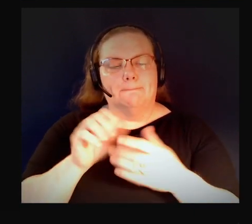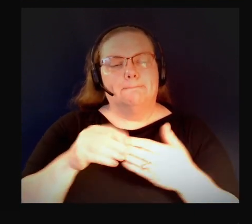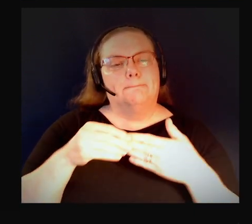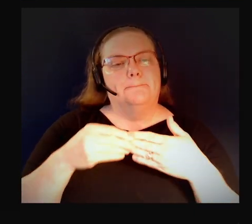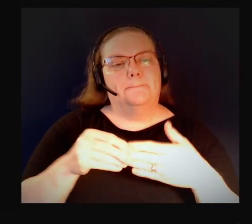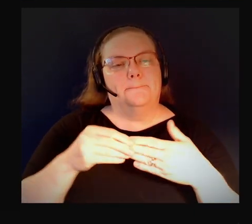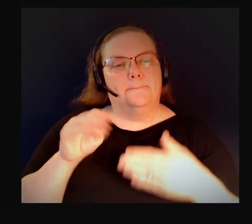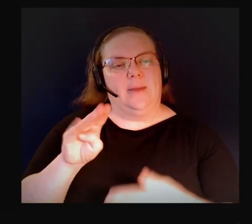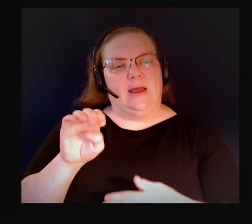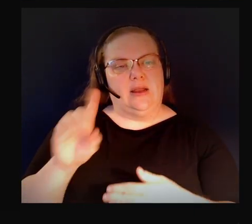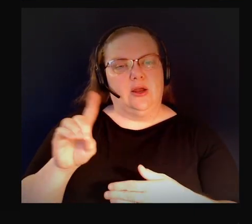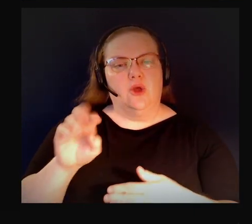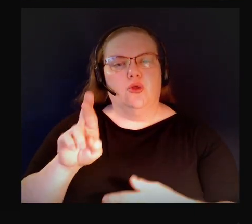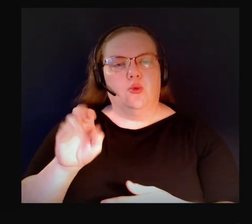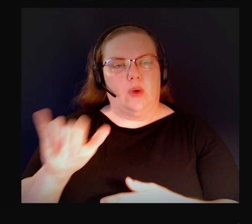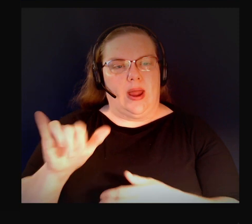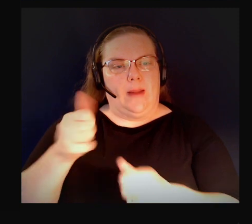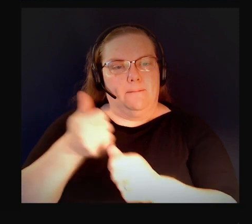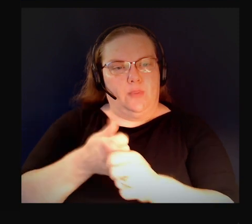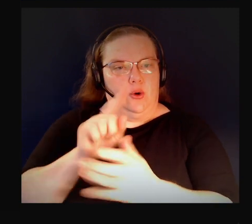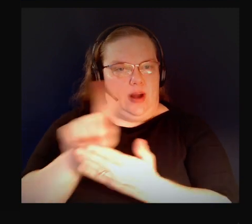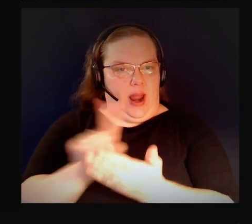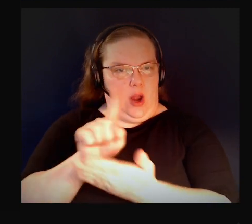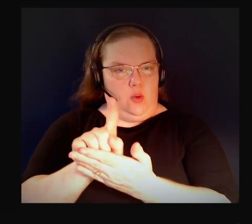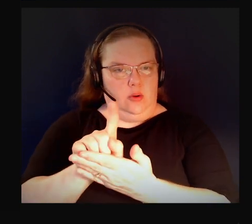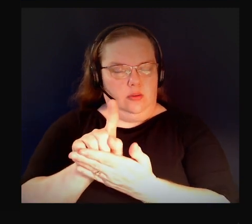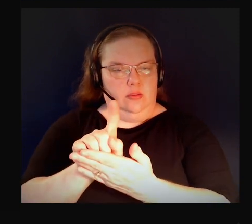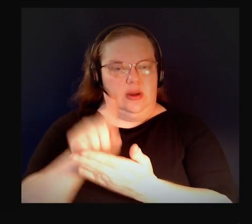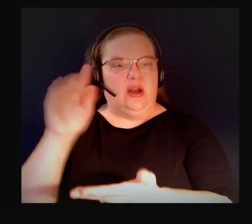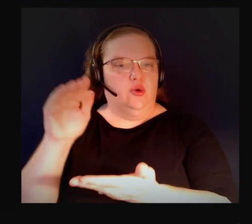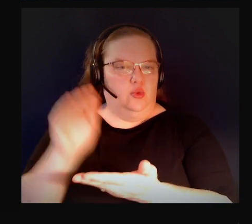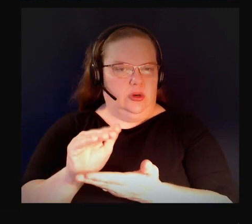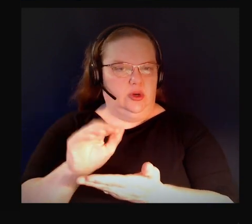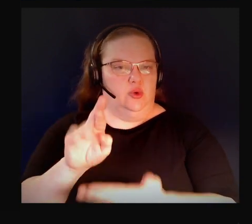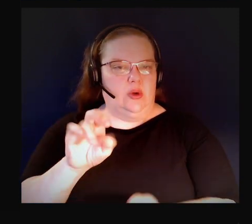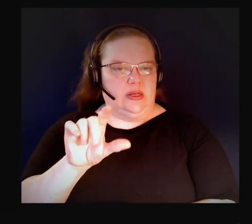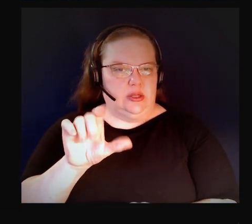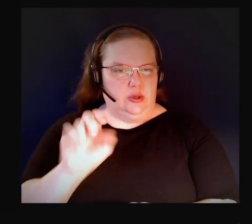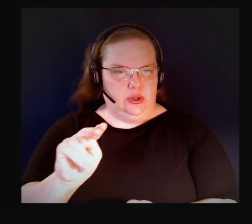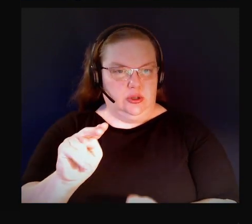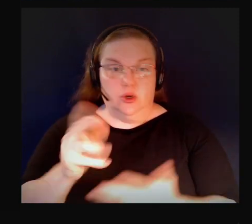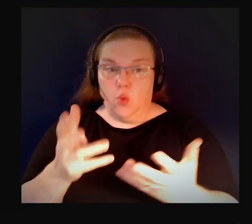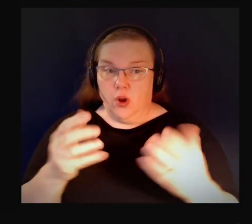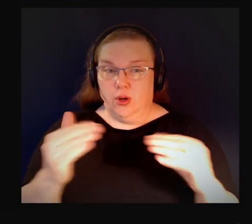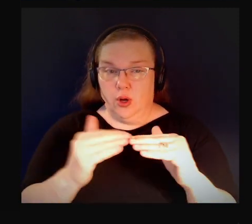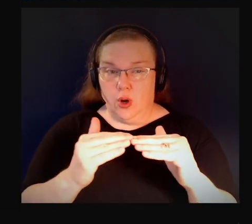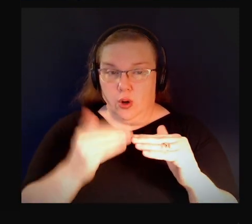in addition to reducing the resolution. If you want to know more about how we do this,